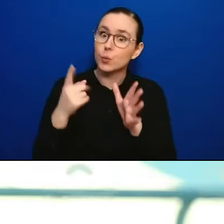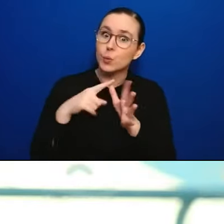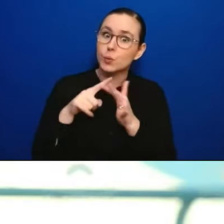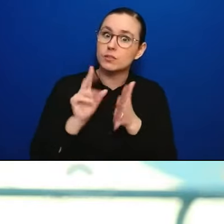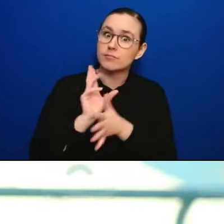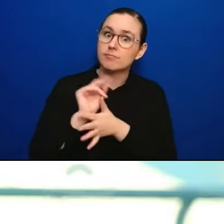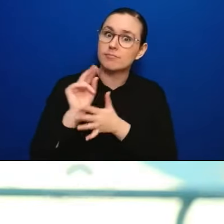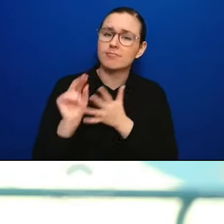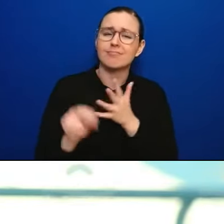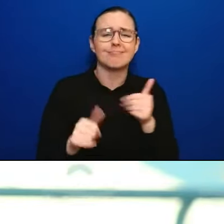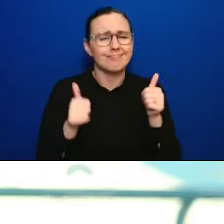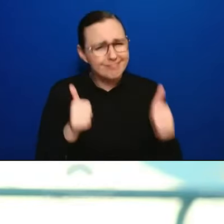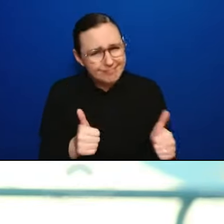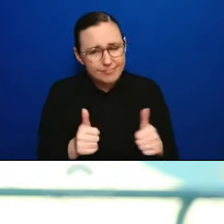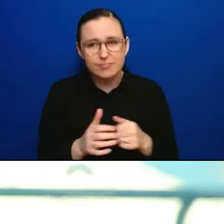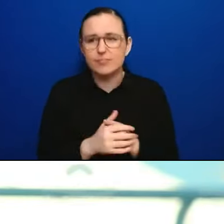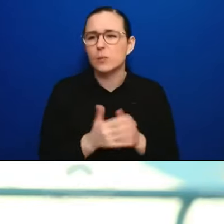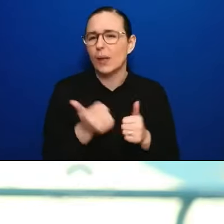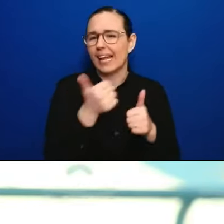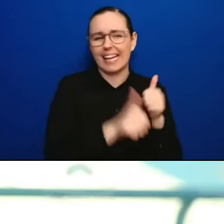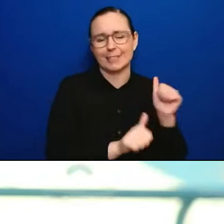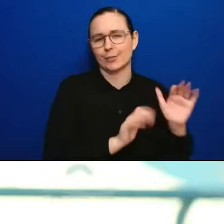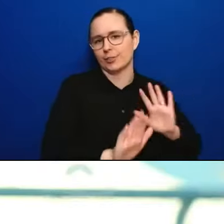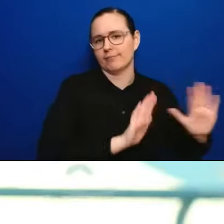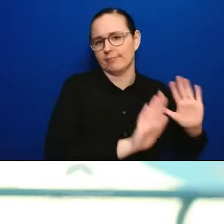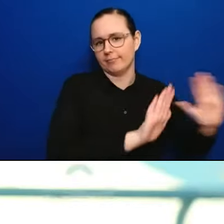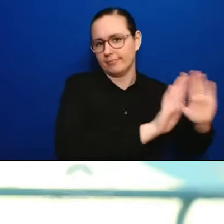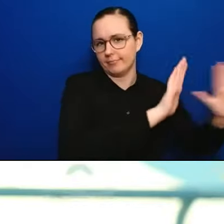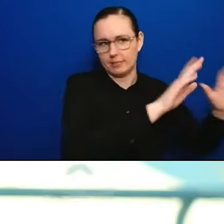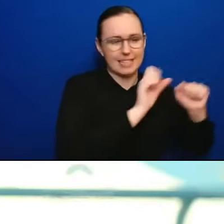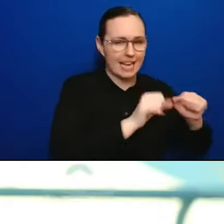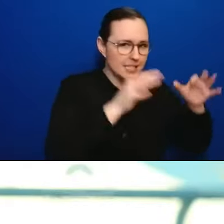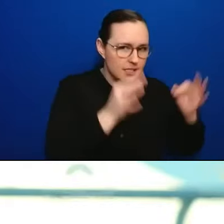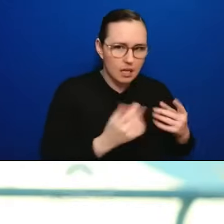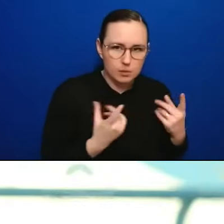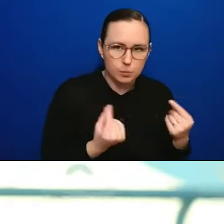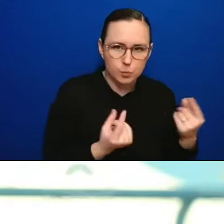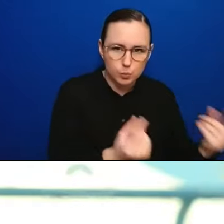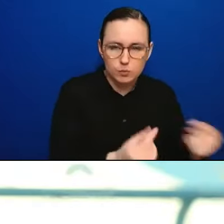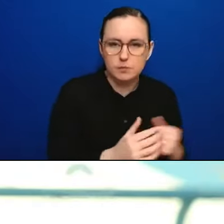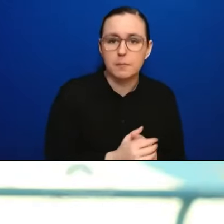now because so many people are vaccinated and because we have